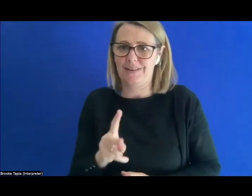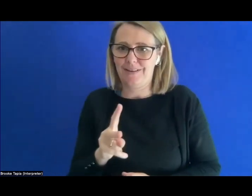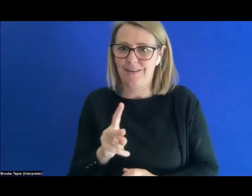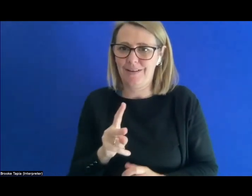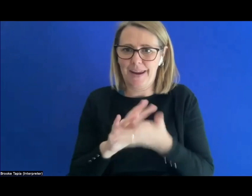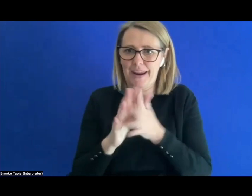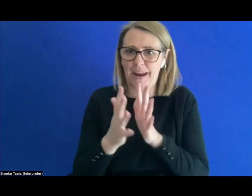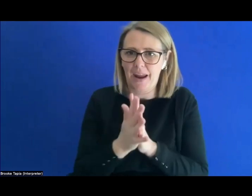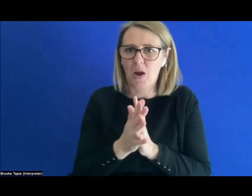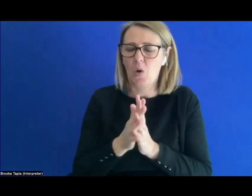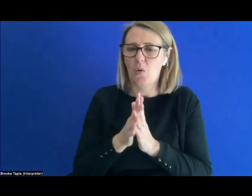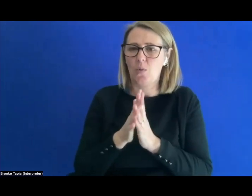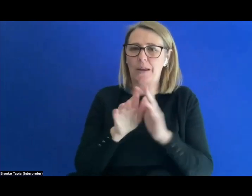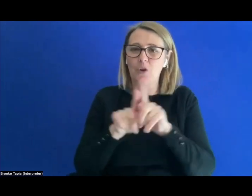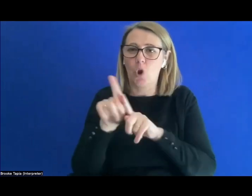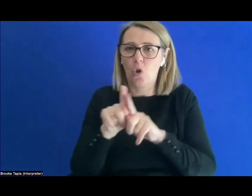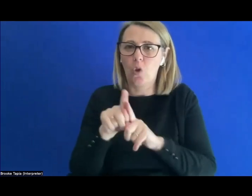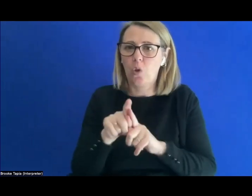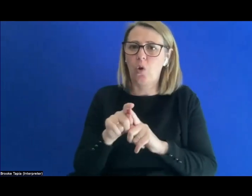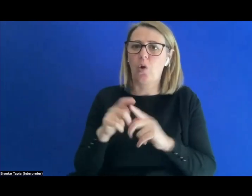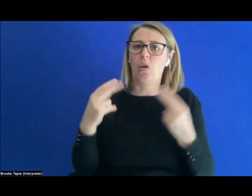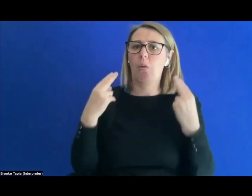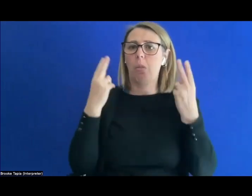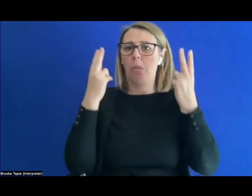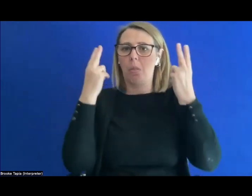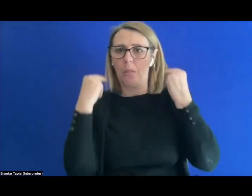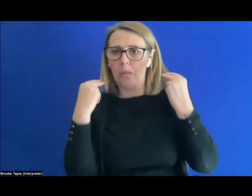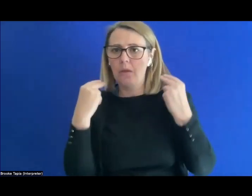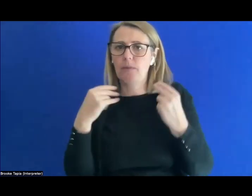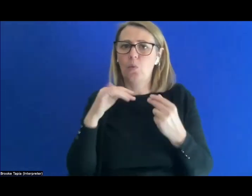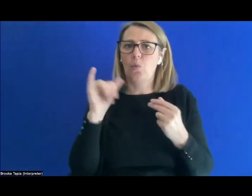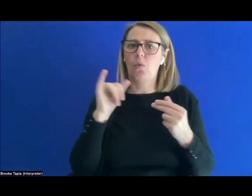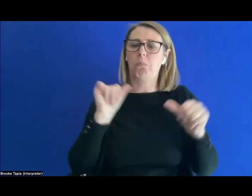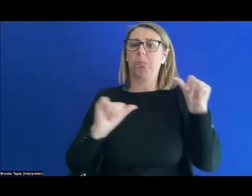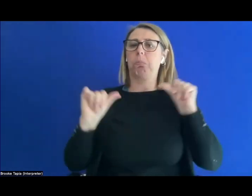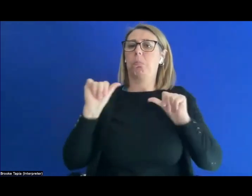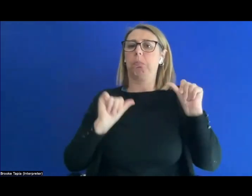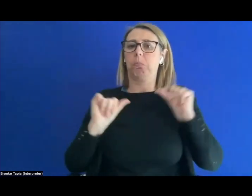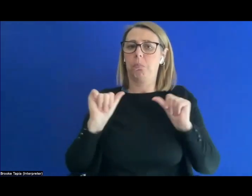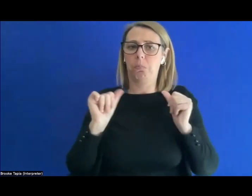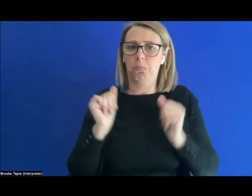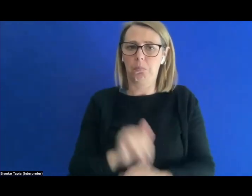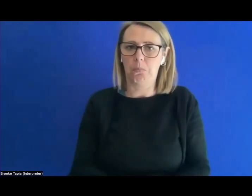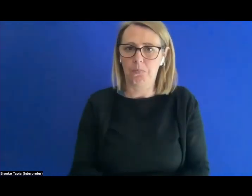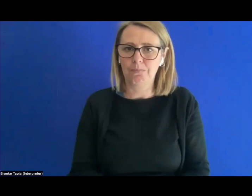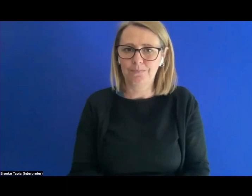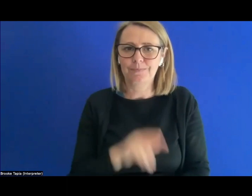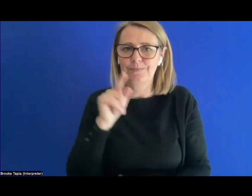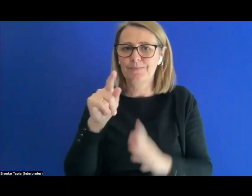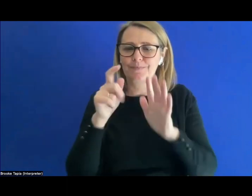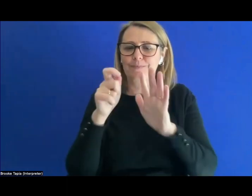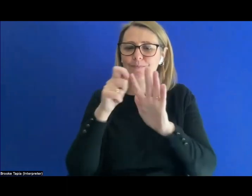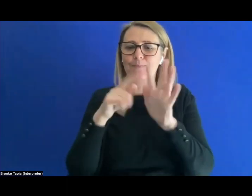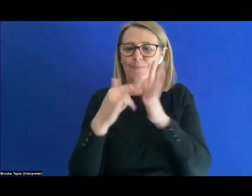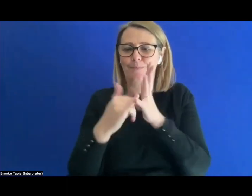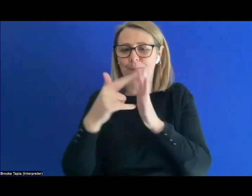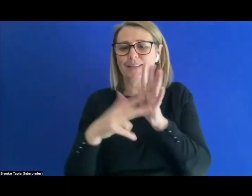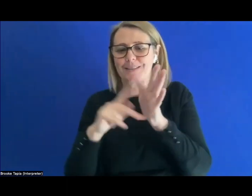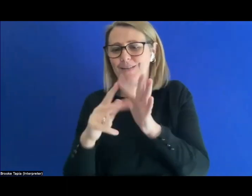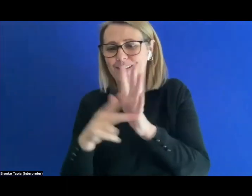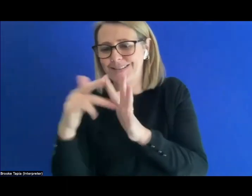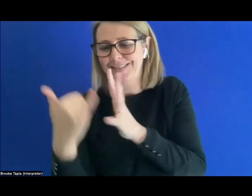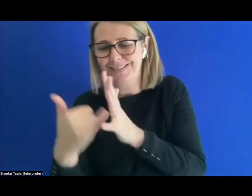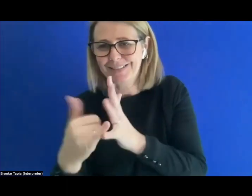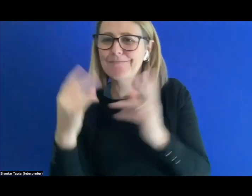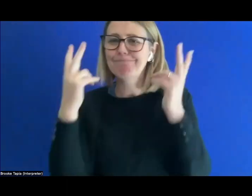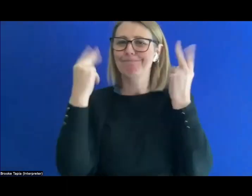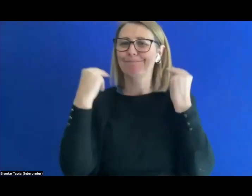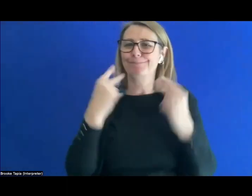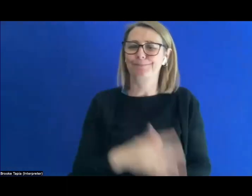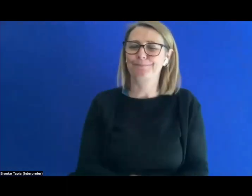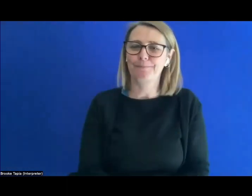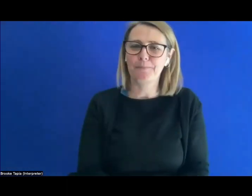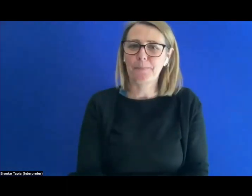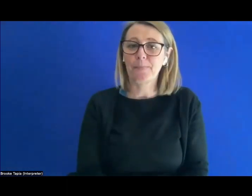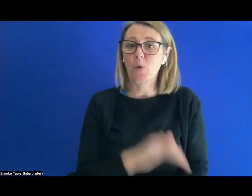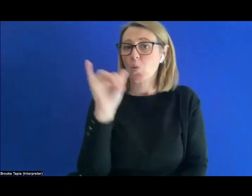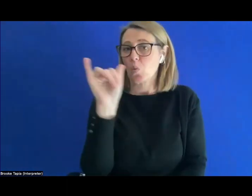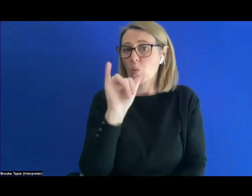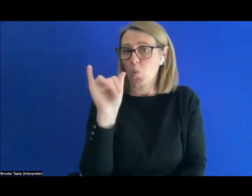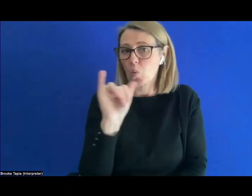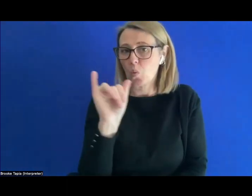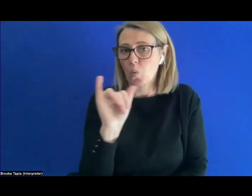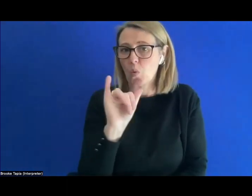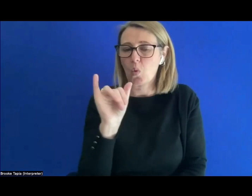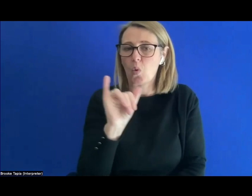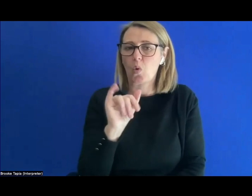whether there’s that degree of passivity, passiveness, or whether there’s just been some